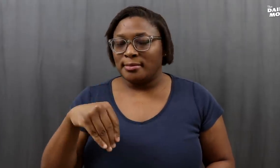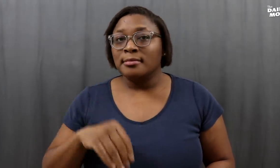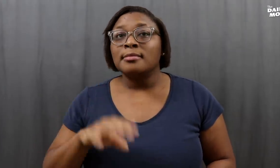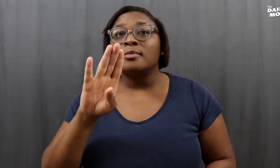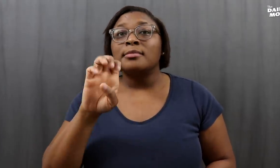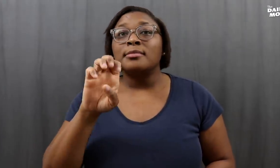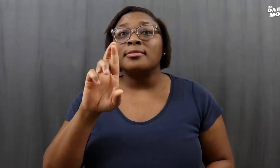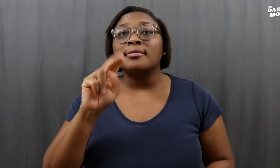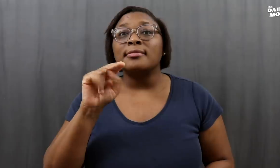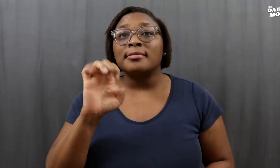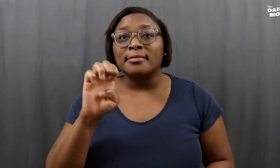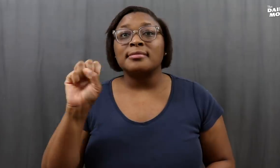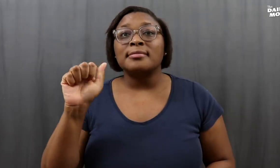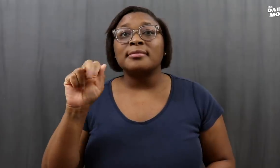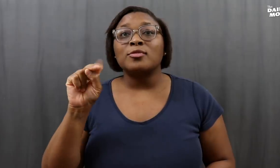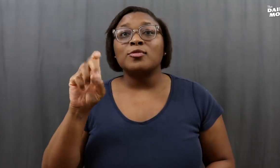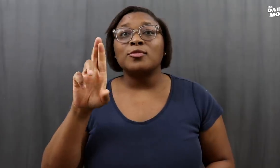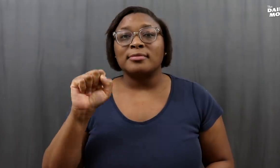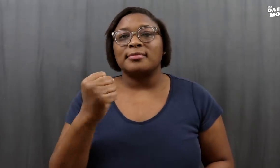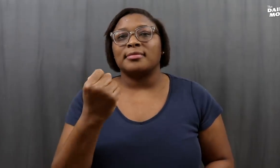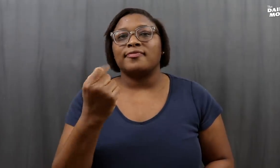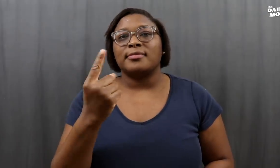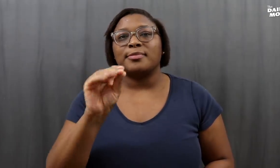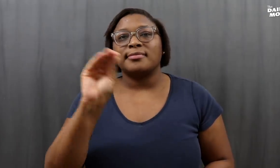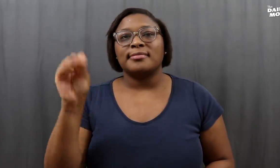Bernie Sanders' 11%.